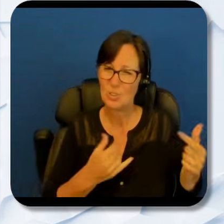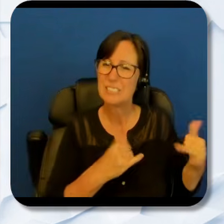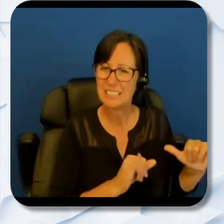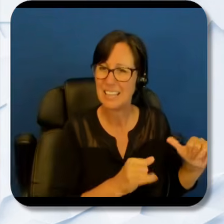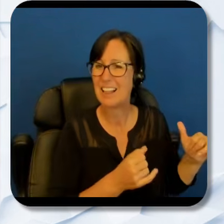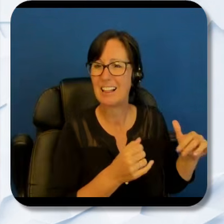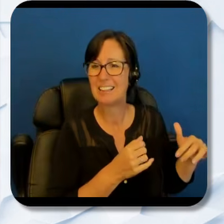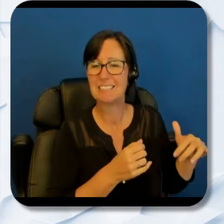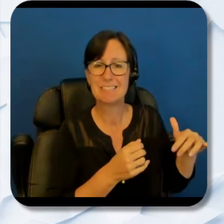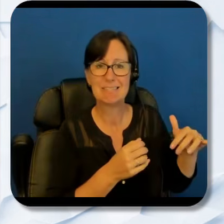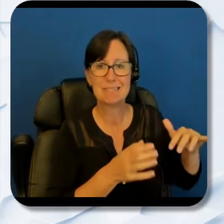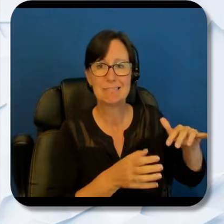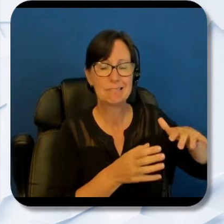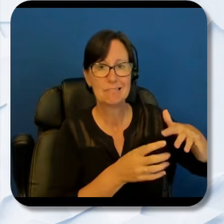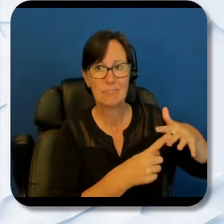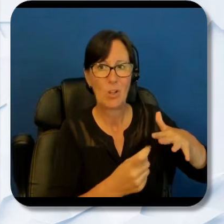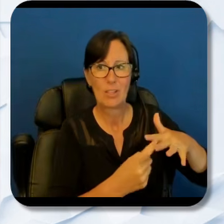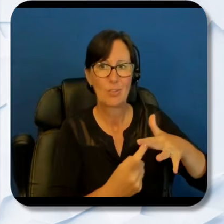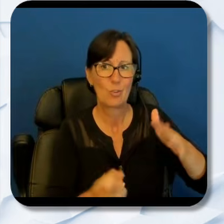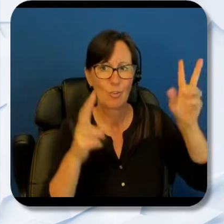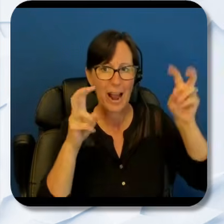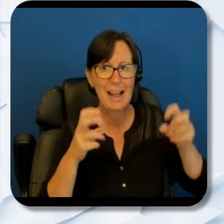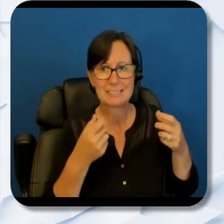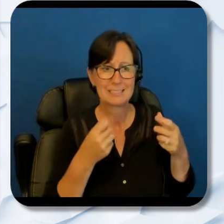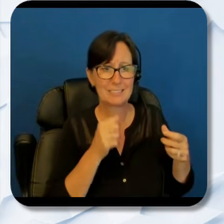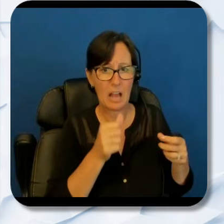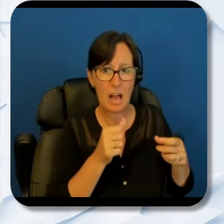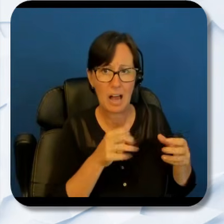and I think there's ways that we can better think about our existing systems and supports,